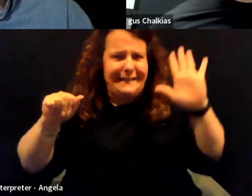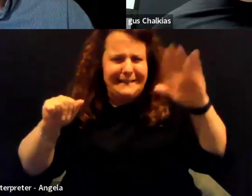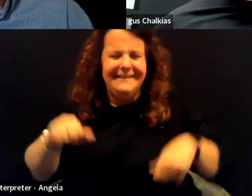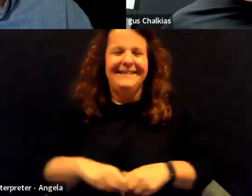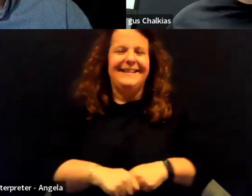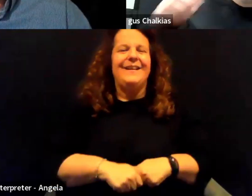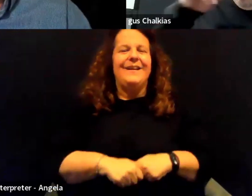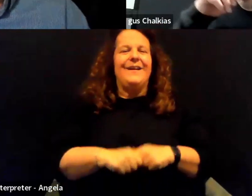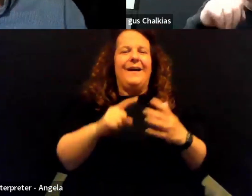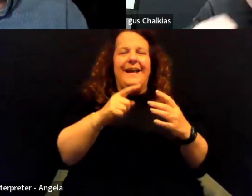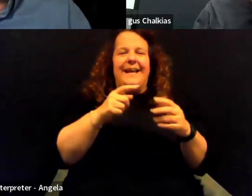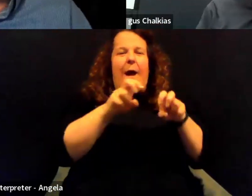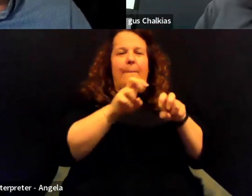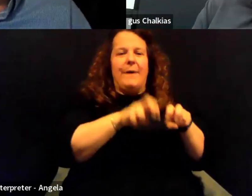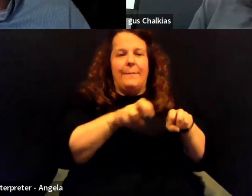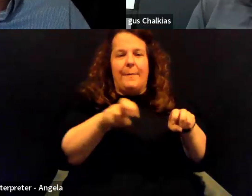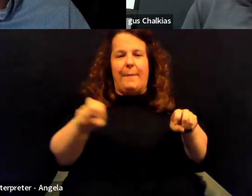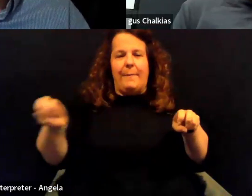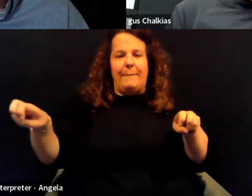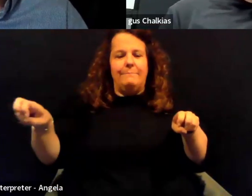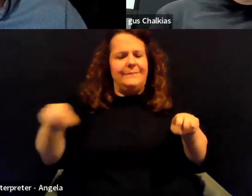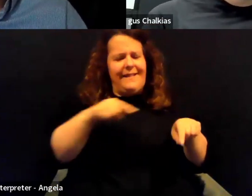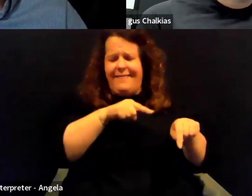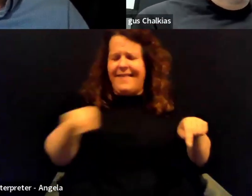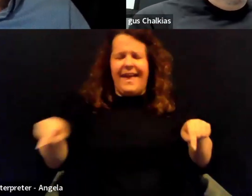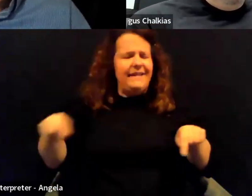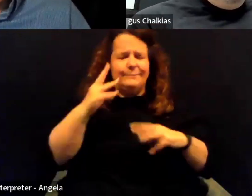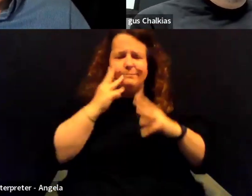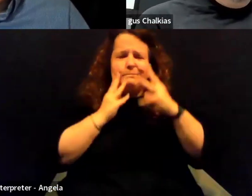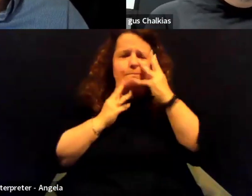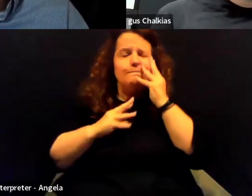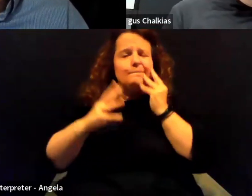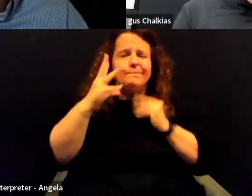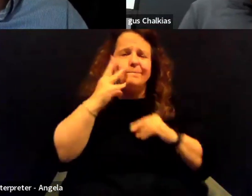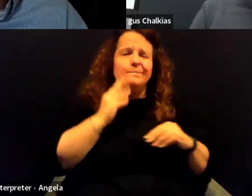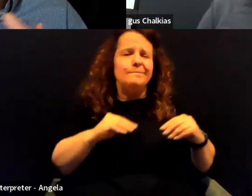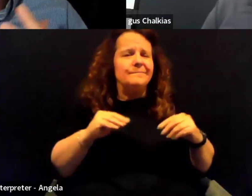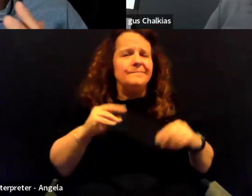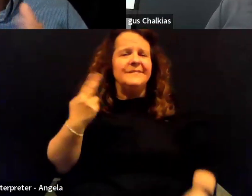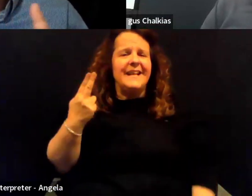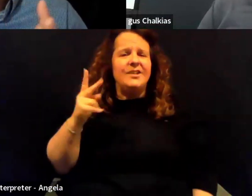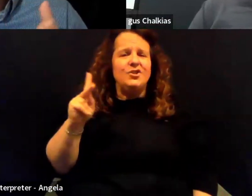either been through the HKSB New York